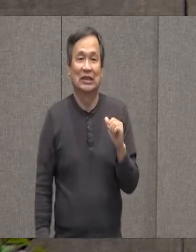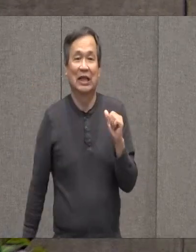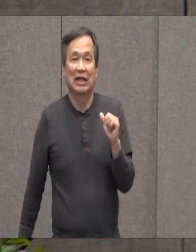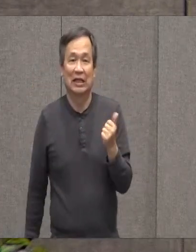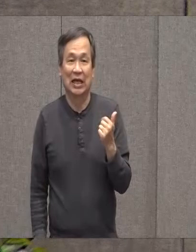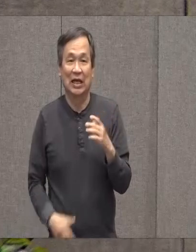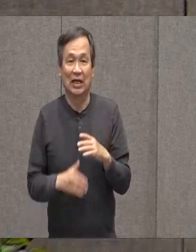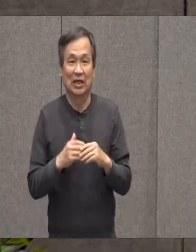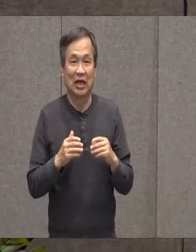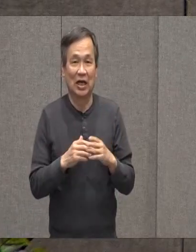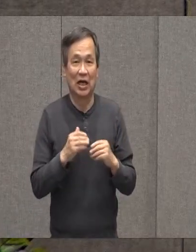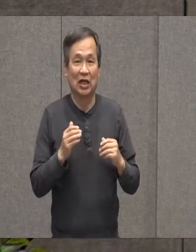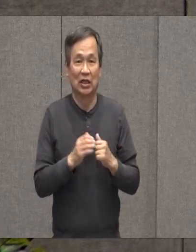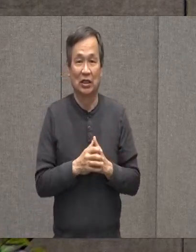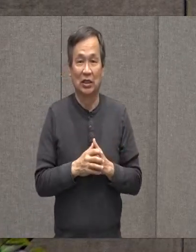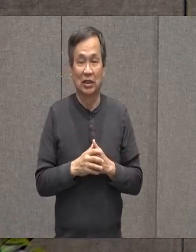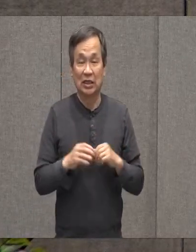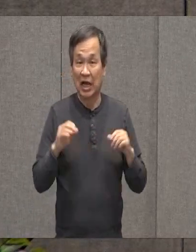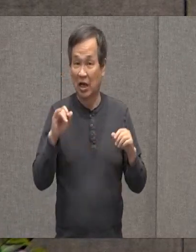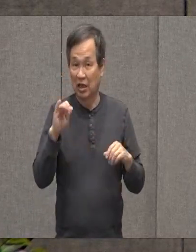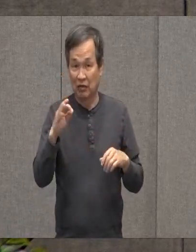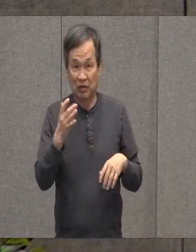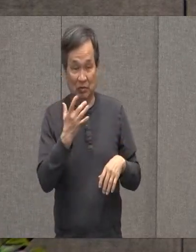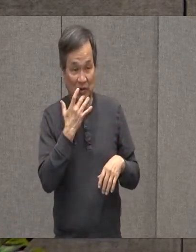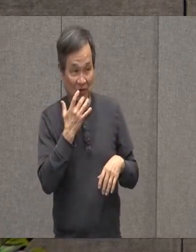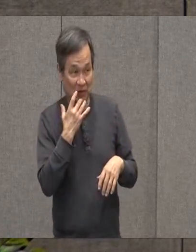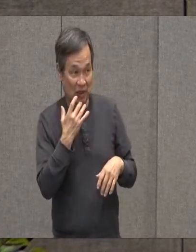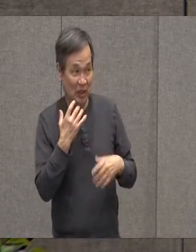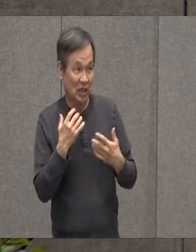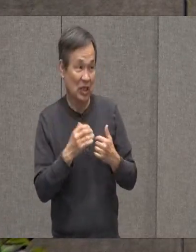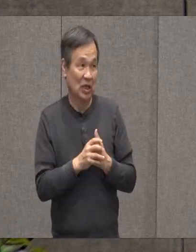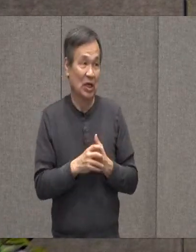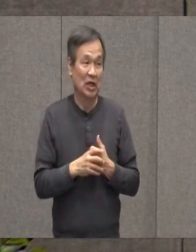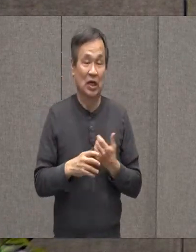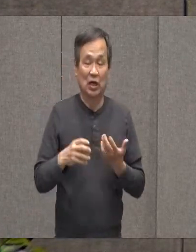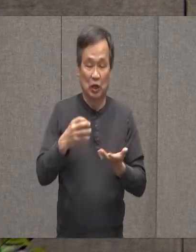Now if we'd rather coins, we could have a five-foot stack of pennies